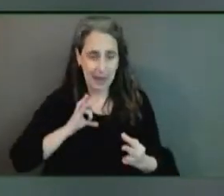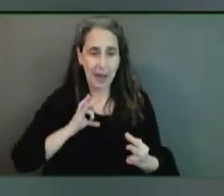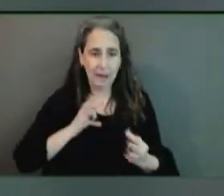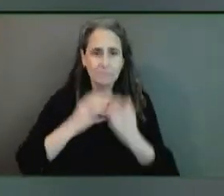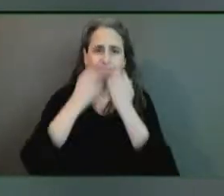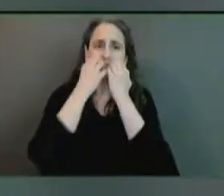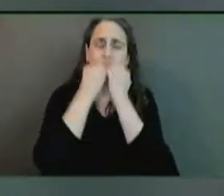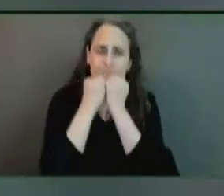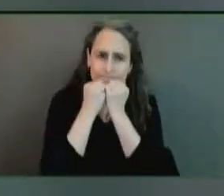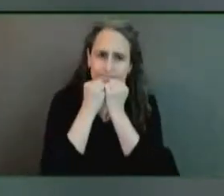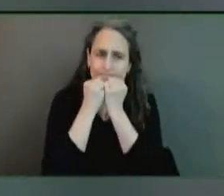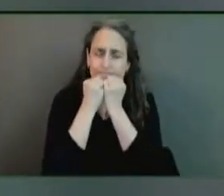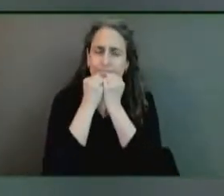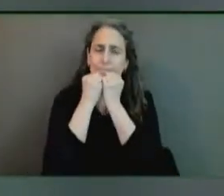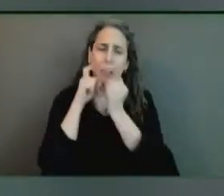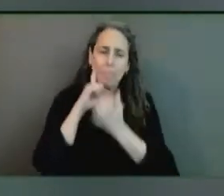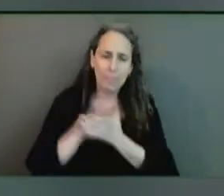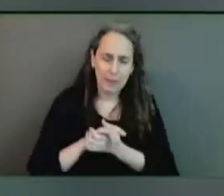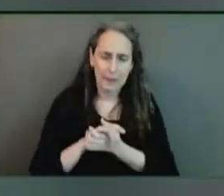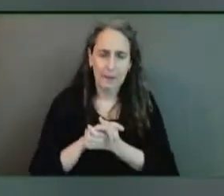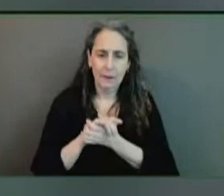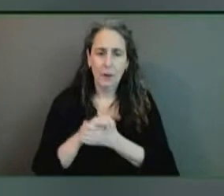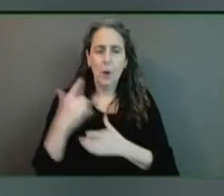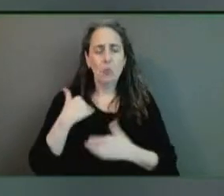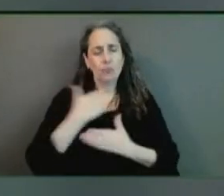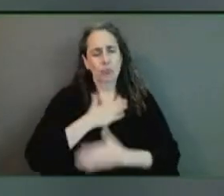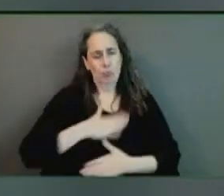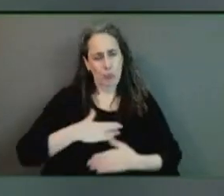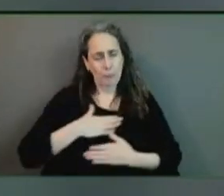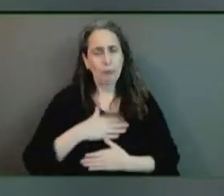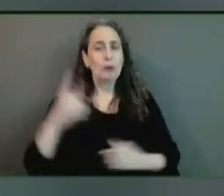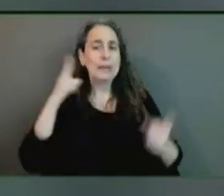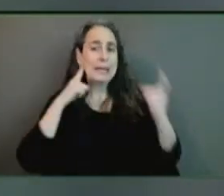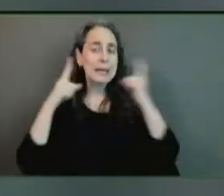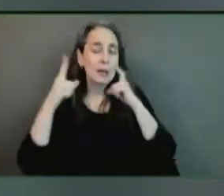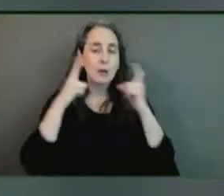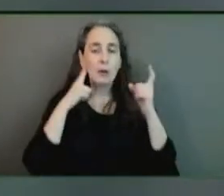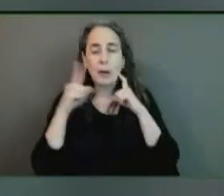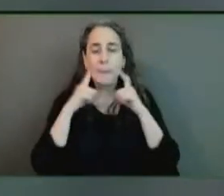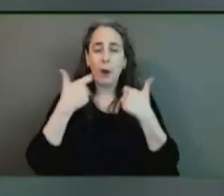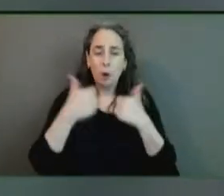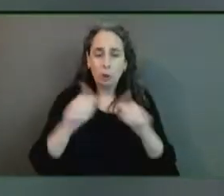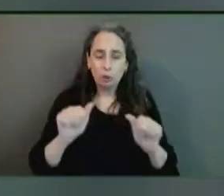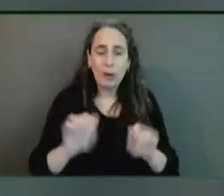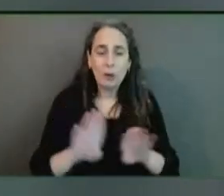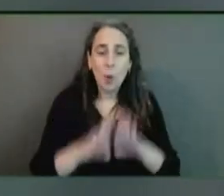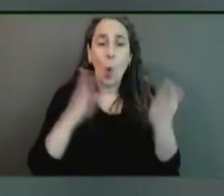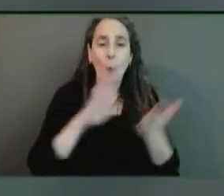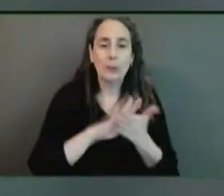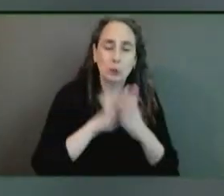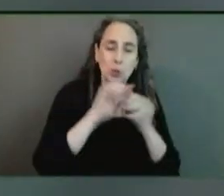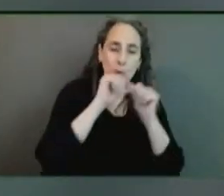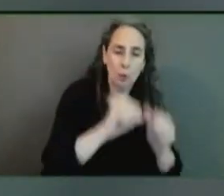students, families and staff members, harbor very deep convictions. We have appreciated